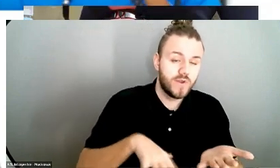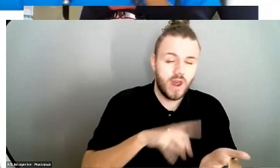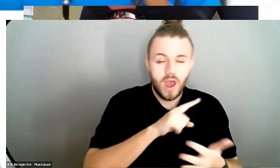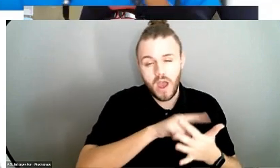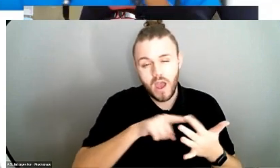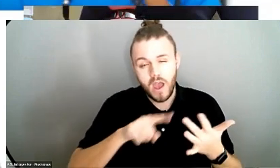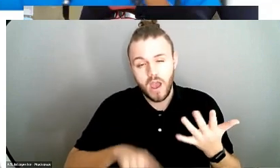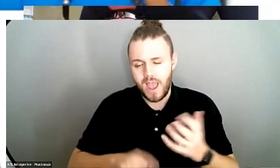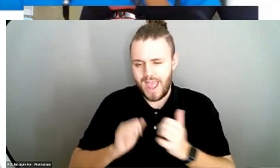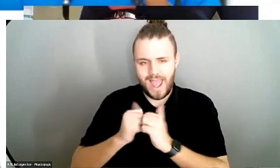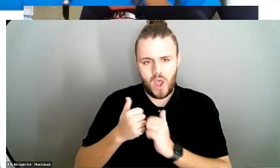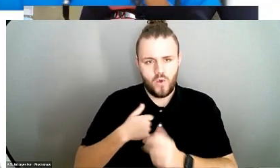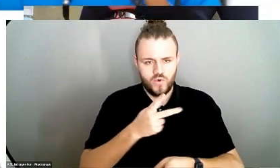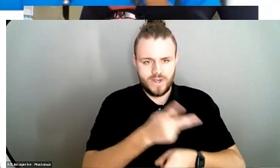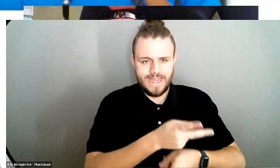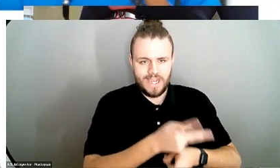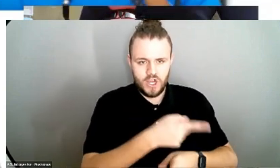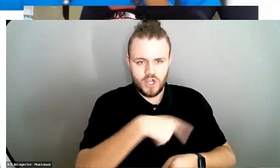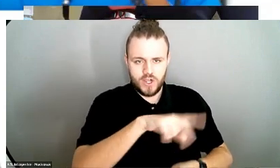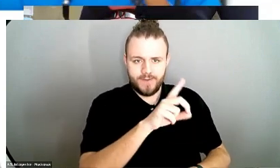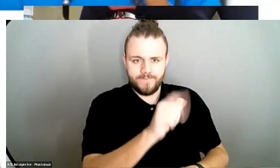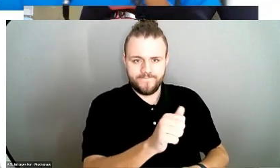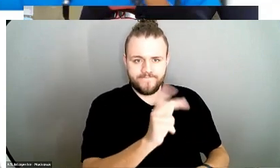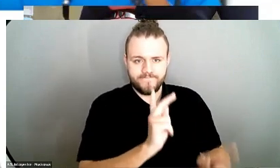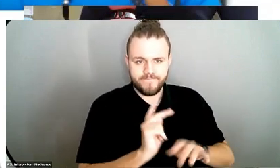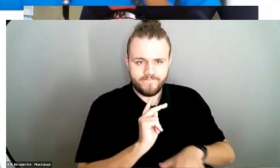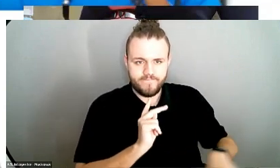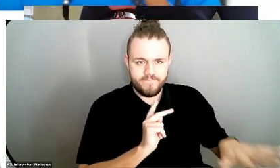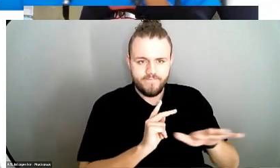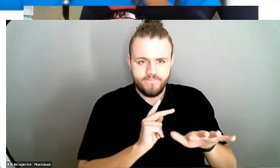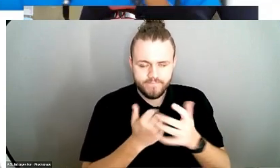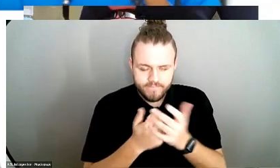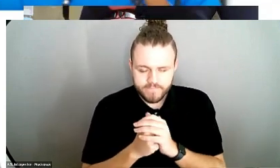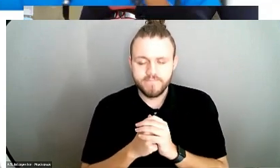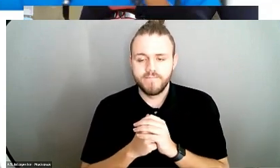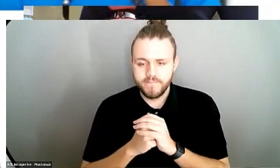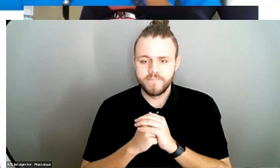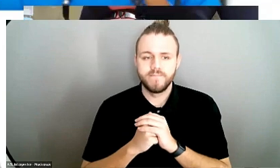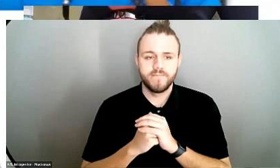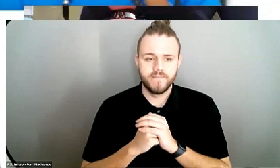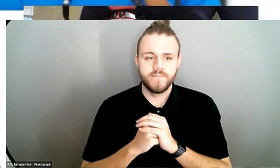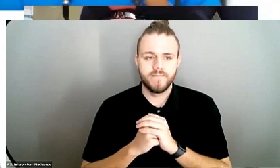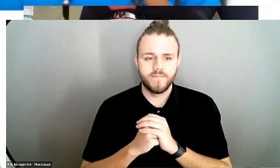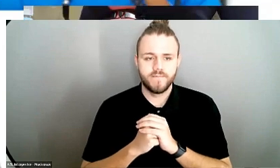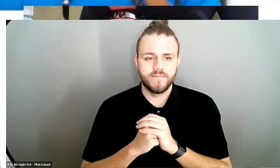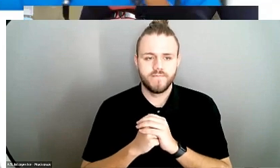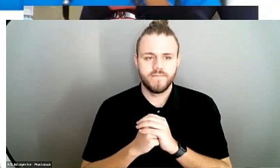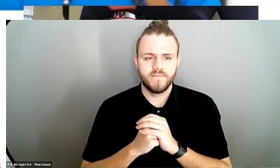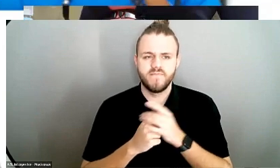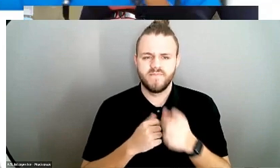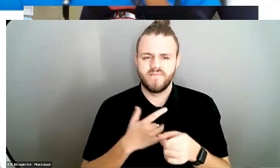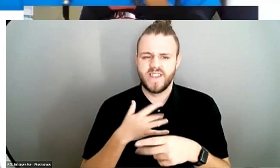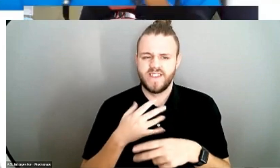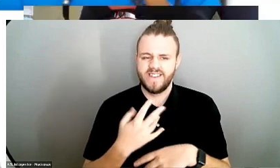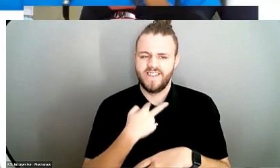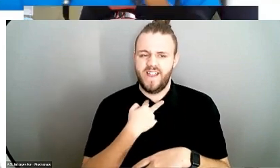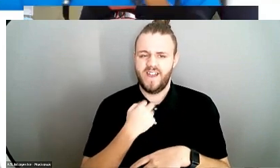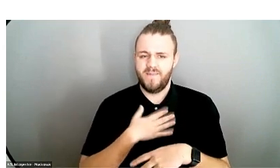for patients with disabilities. Sorry, this slide tends to get stuck.